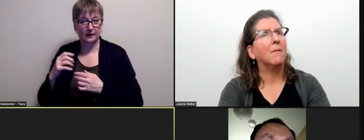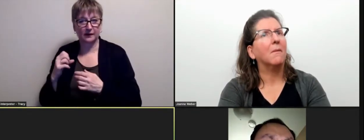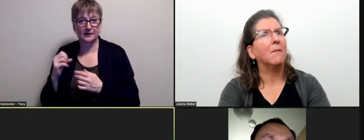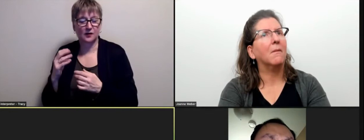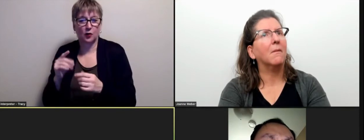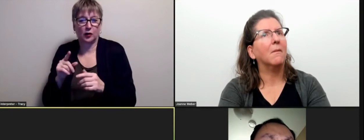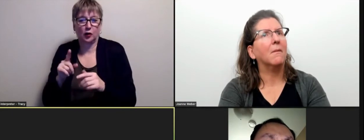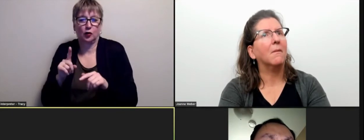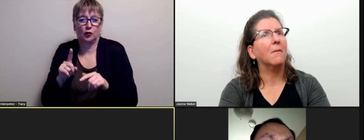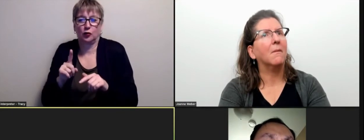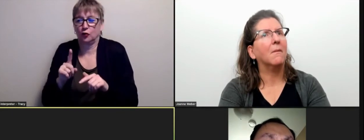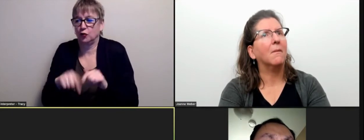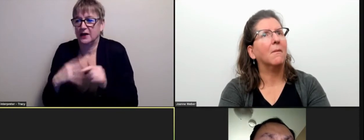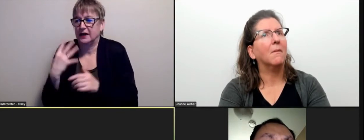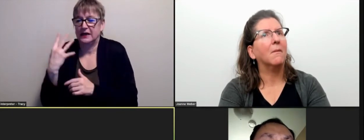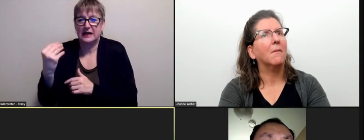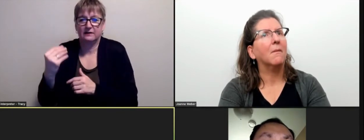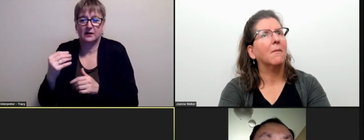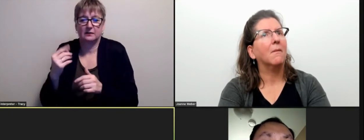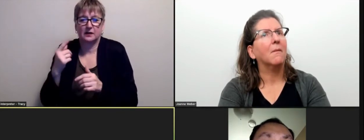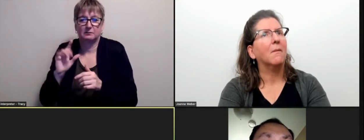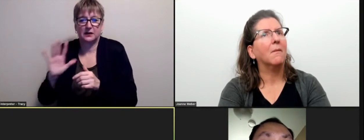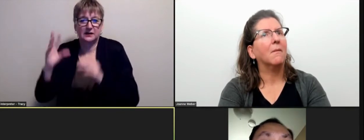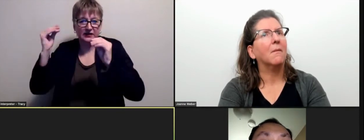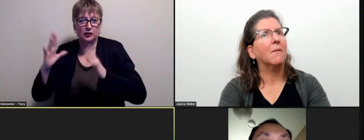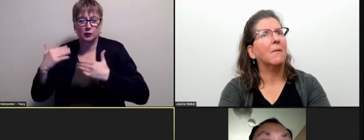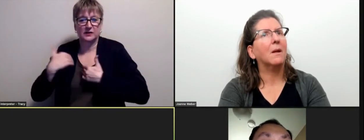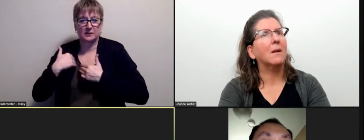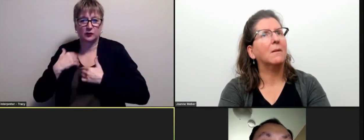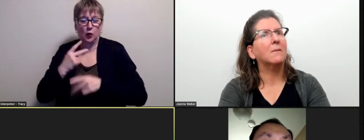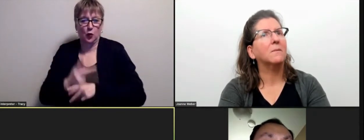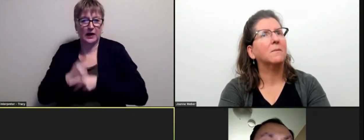you know - the teachers there to look after me.